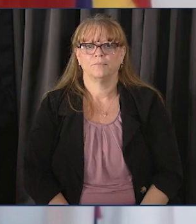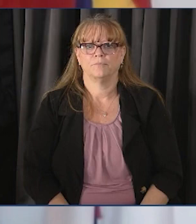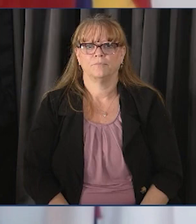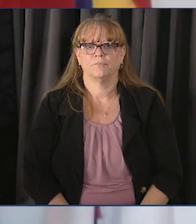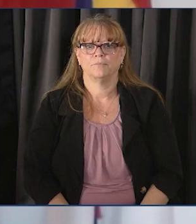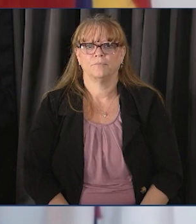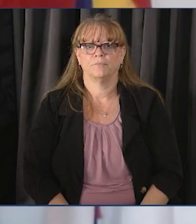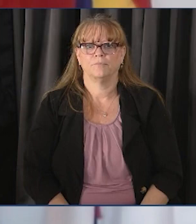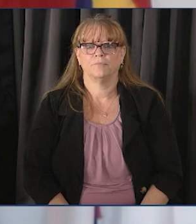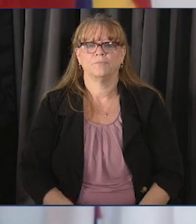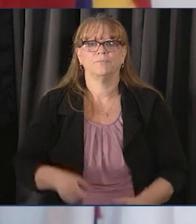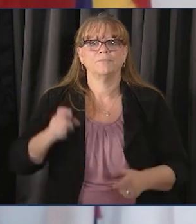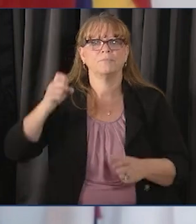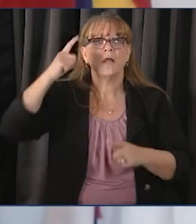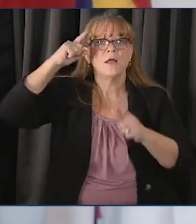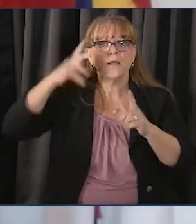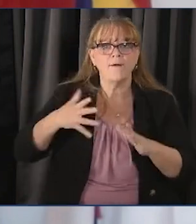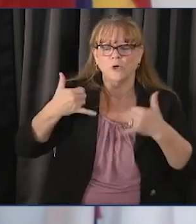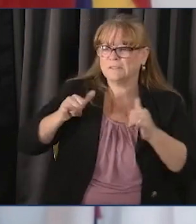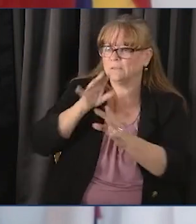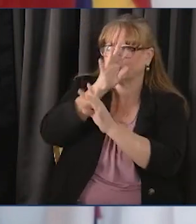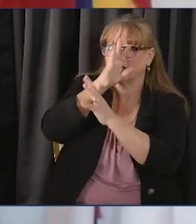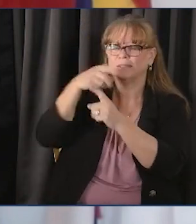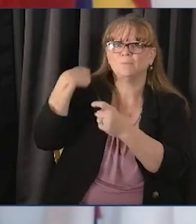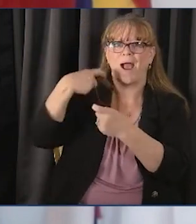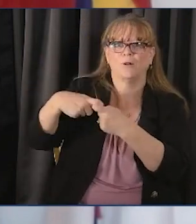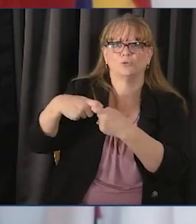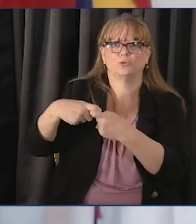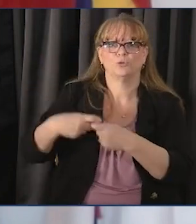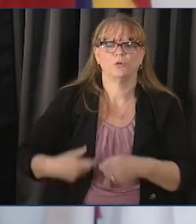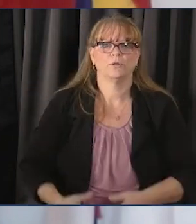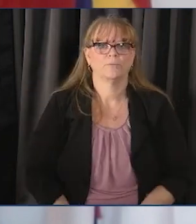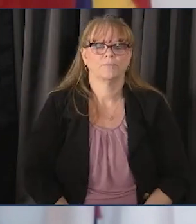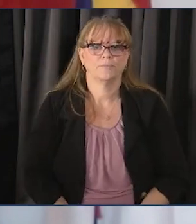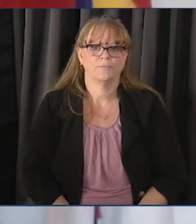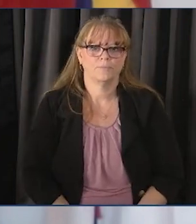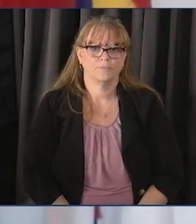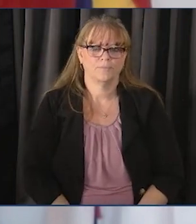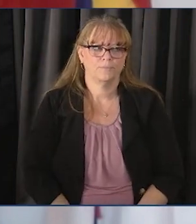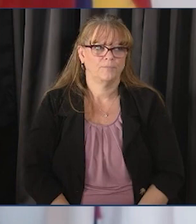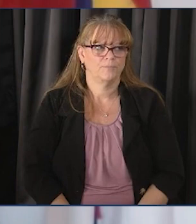as a Samana, les is Thomas pelatihan and of course be balanced against oosten Baku Musketeer